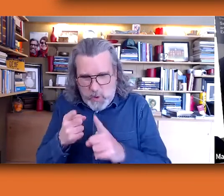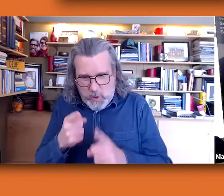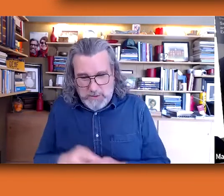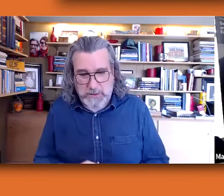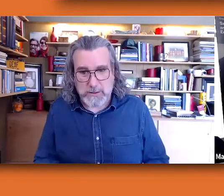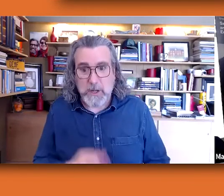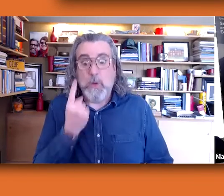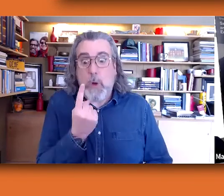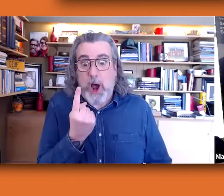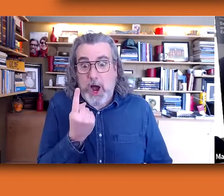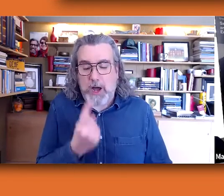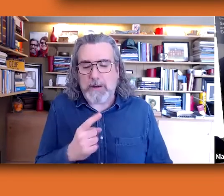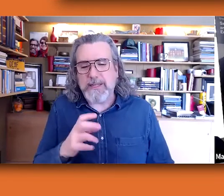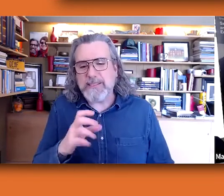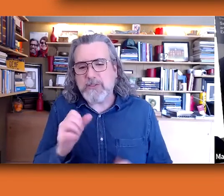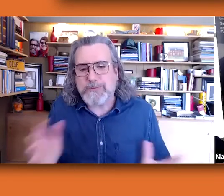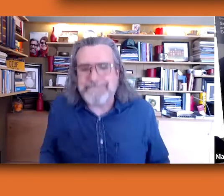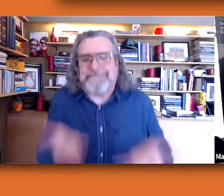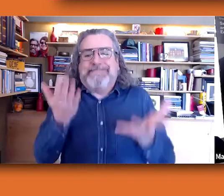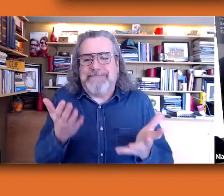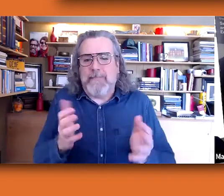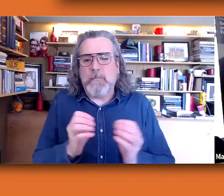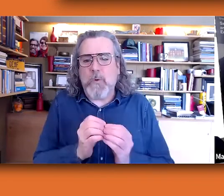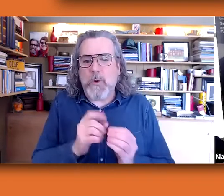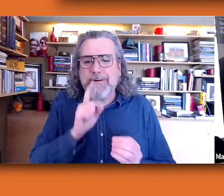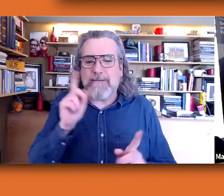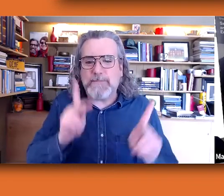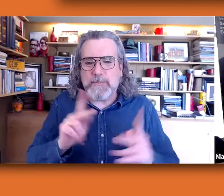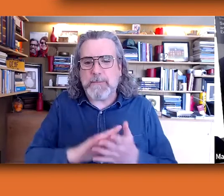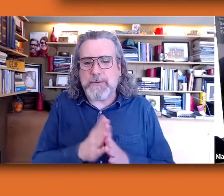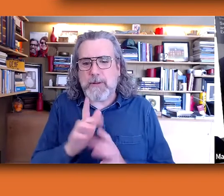I have two pretty significant goals.